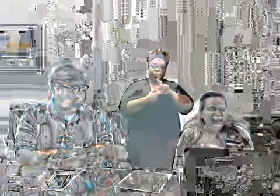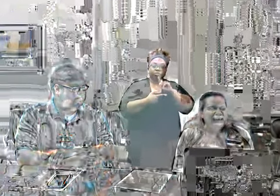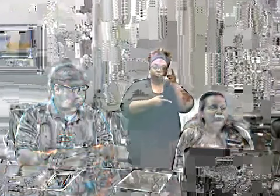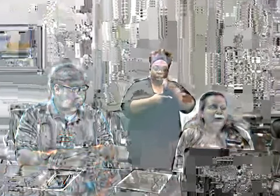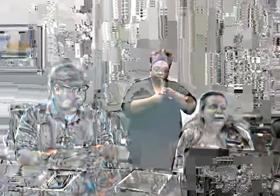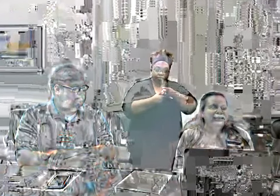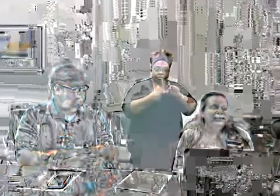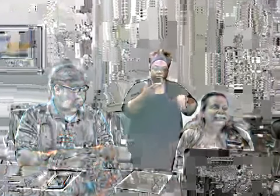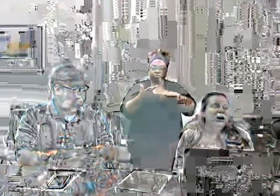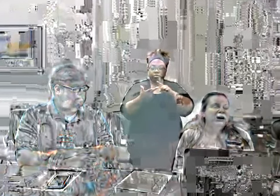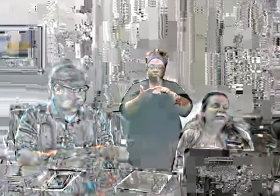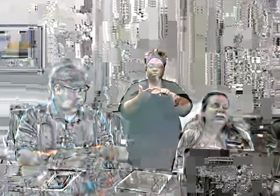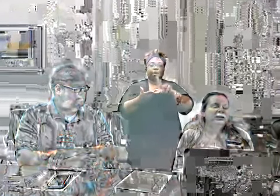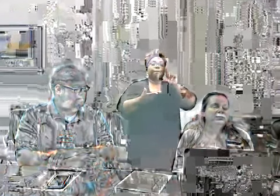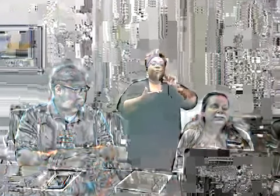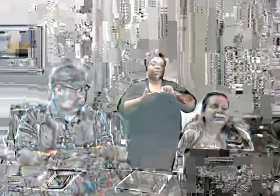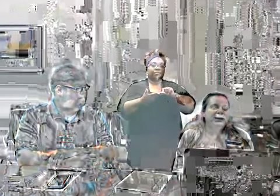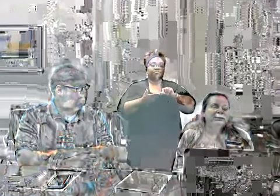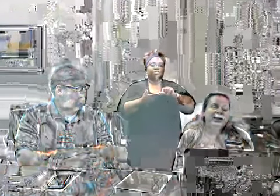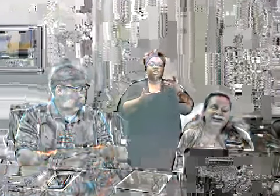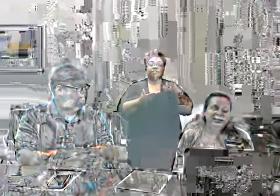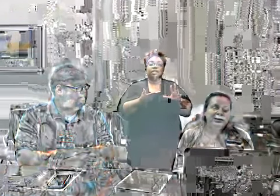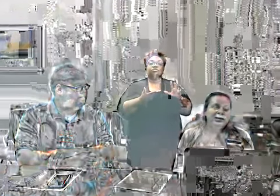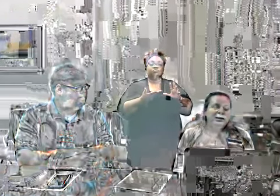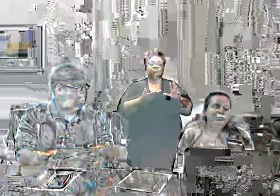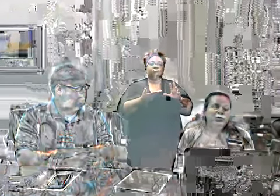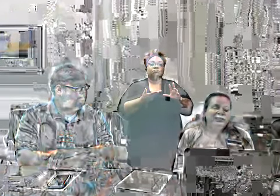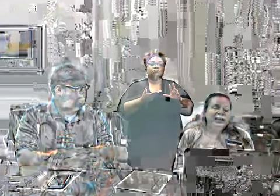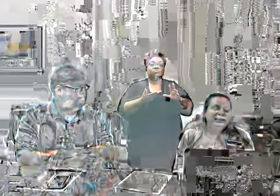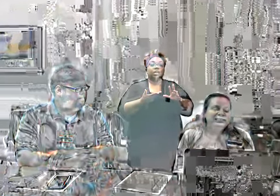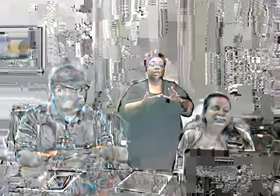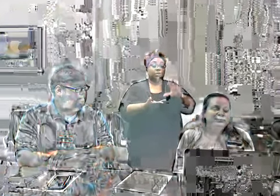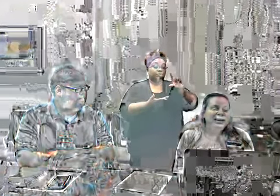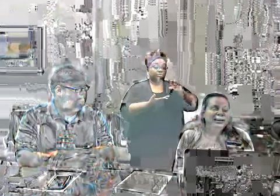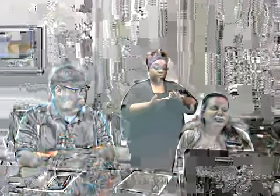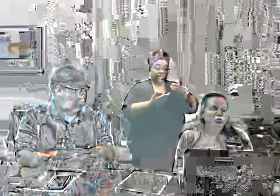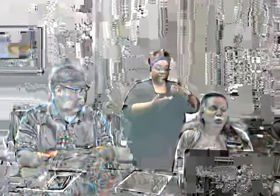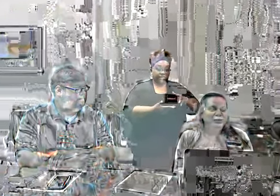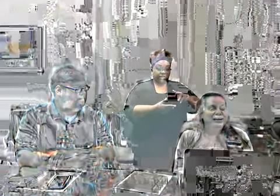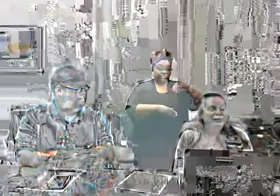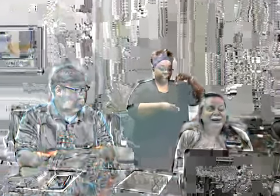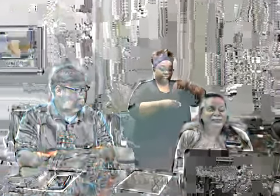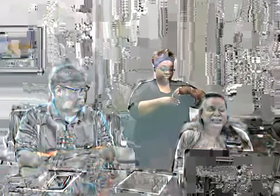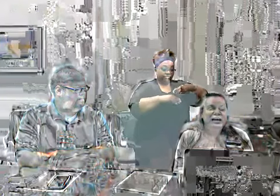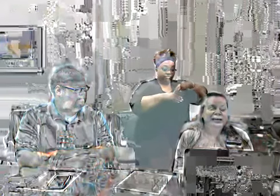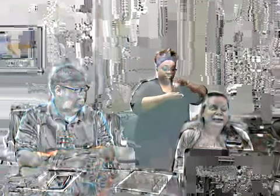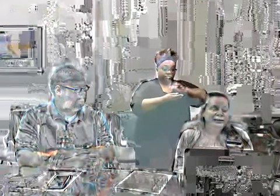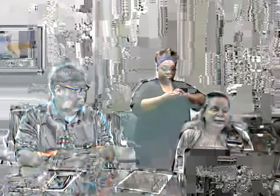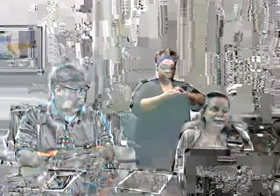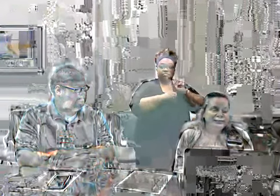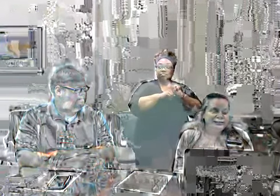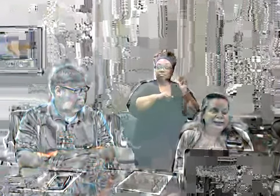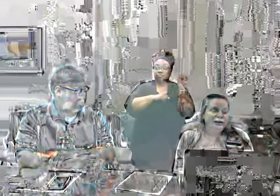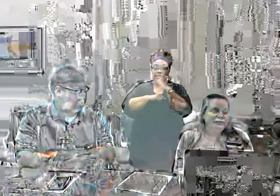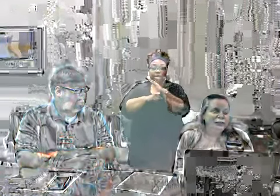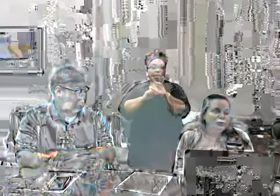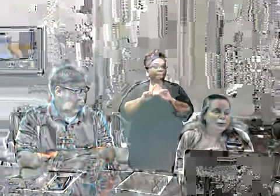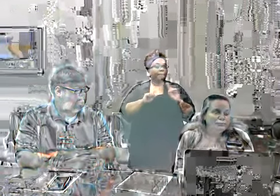Then you put it in these envelopes and mail it back to the Board of Elections making sure that you have signed the envelope.